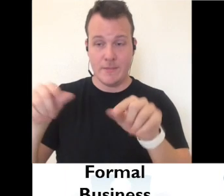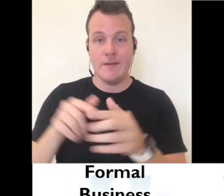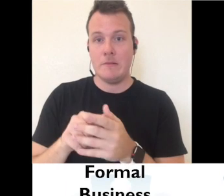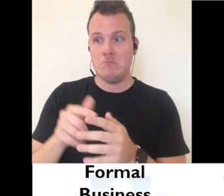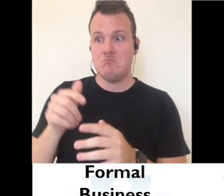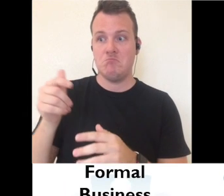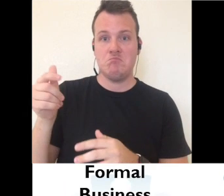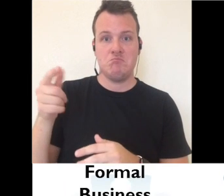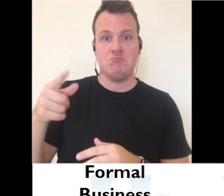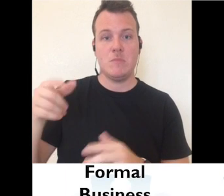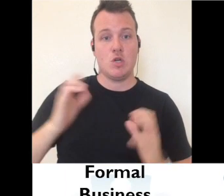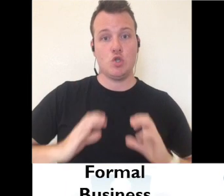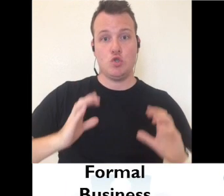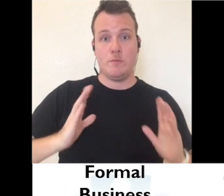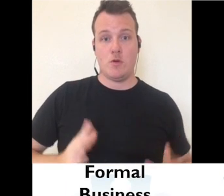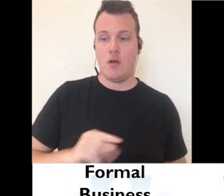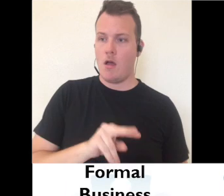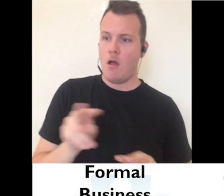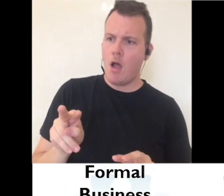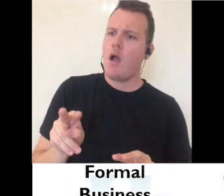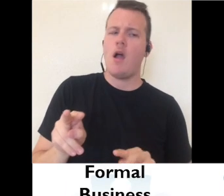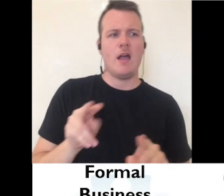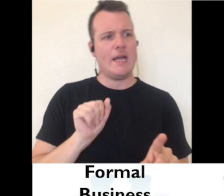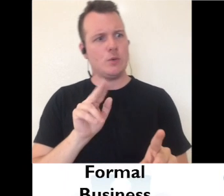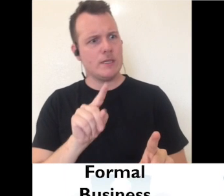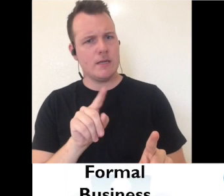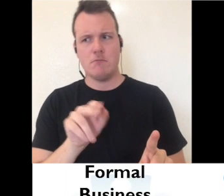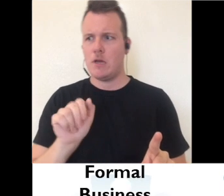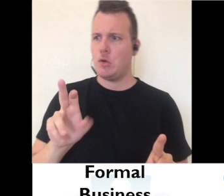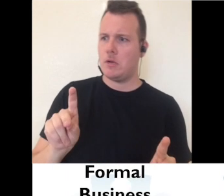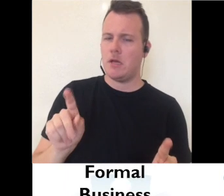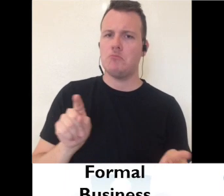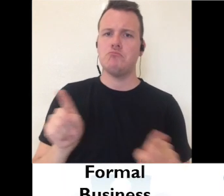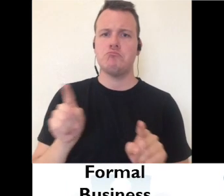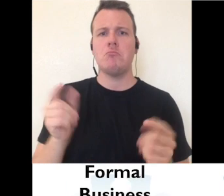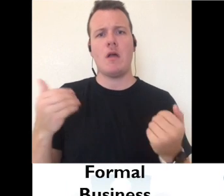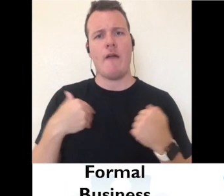'well gee, I could go here, or I could go over here, or I could go over here.' Now